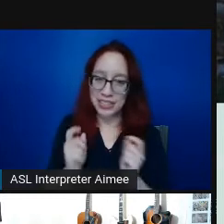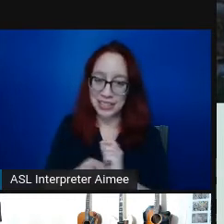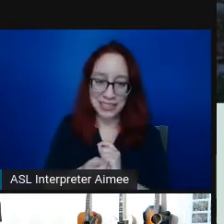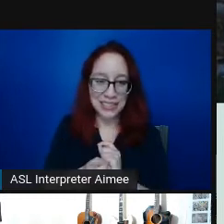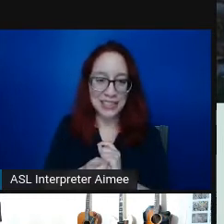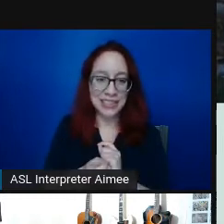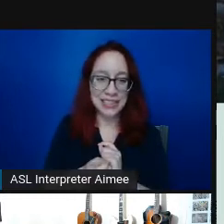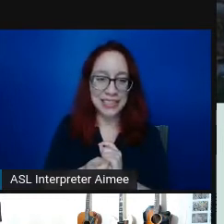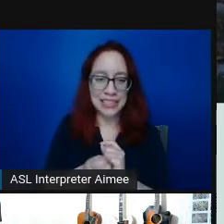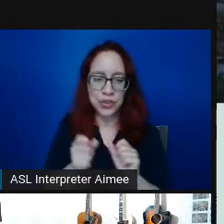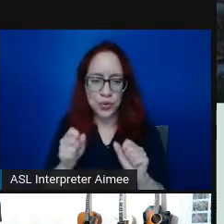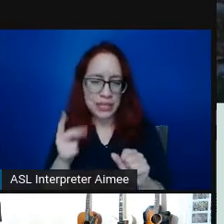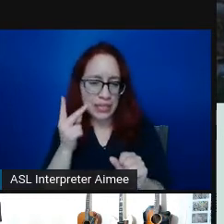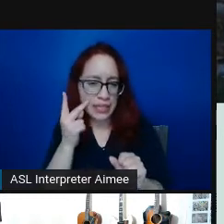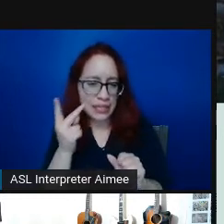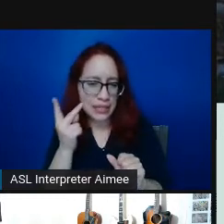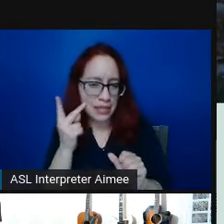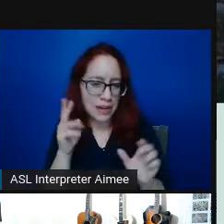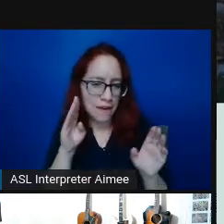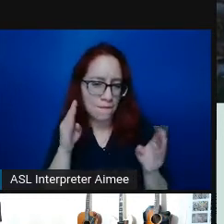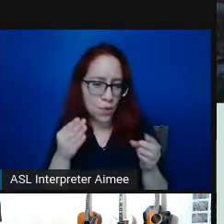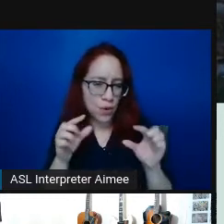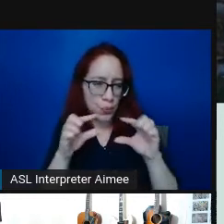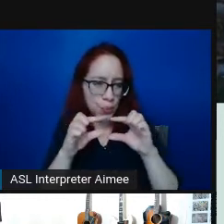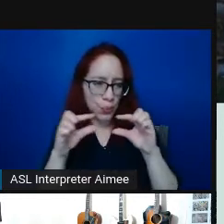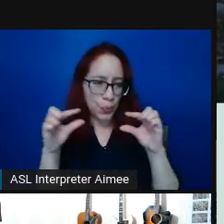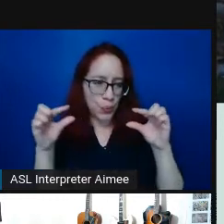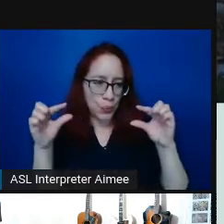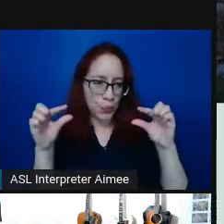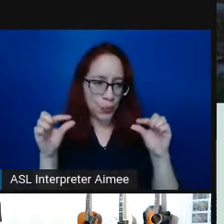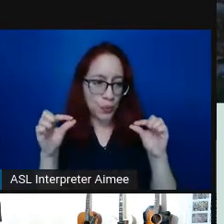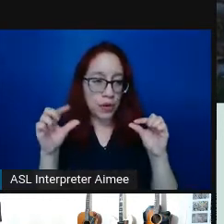You can see if there's a focus ring around this more information one,